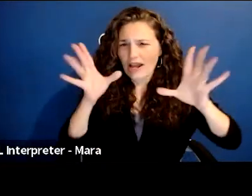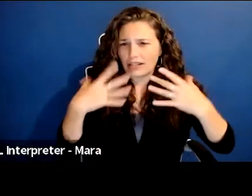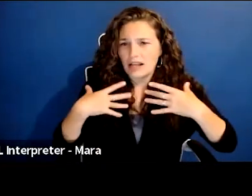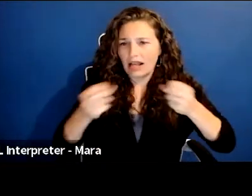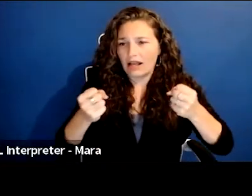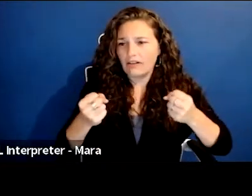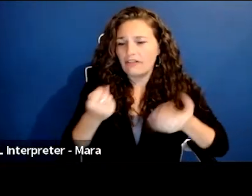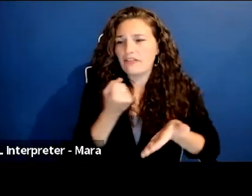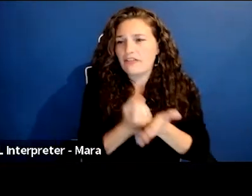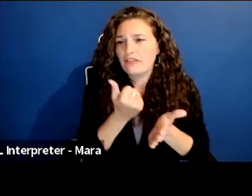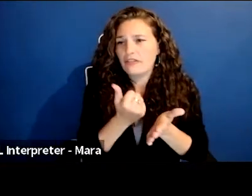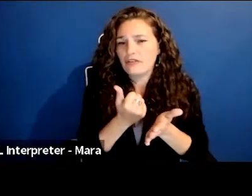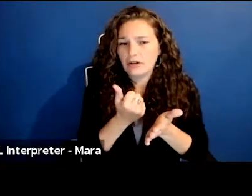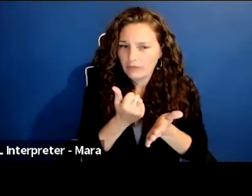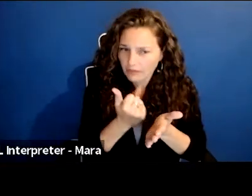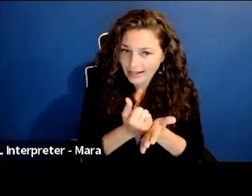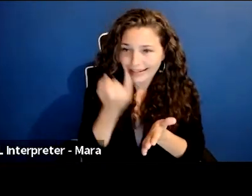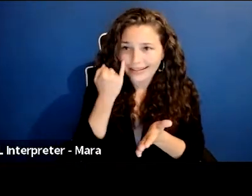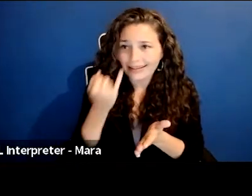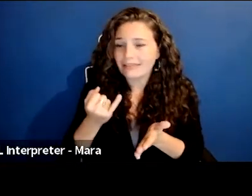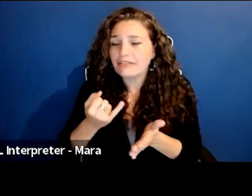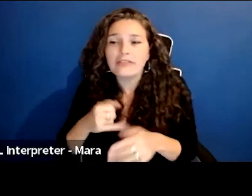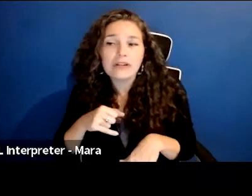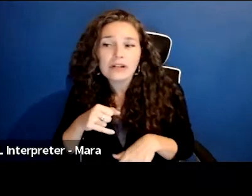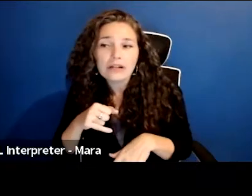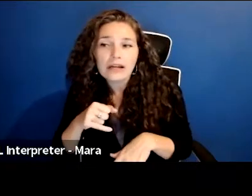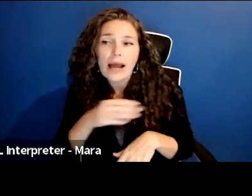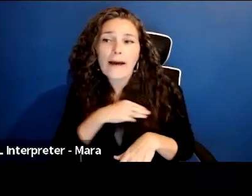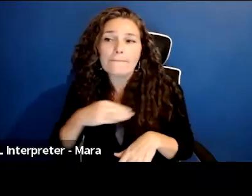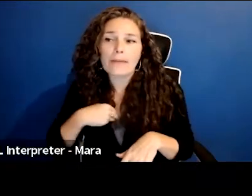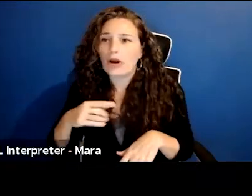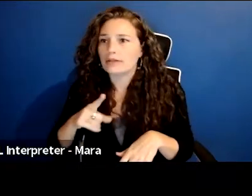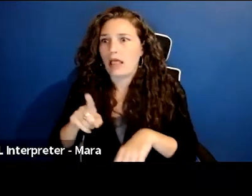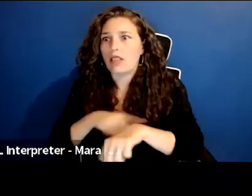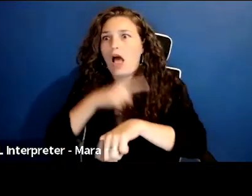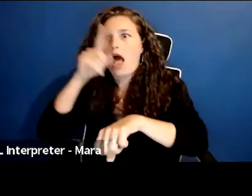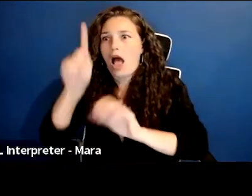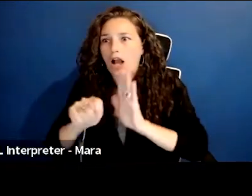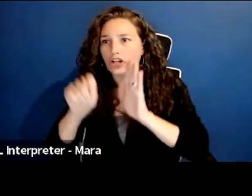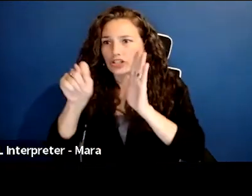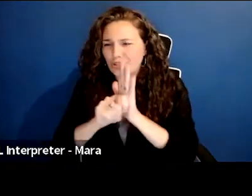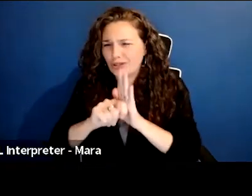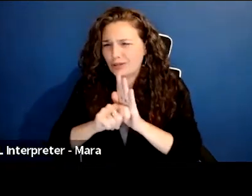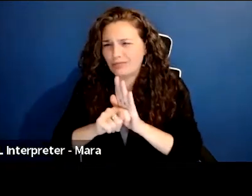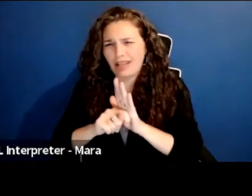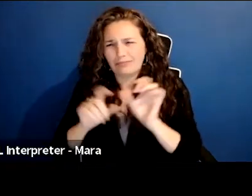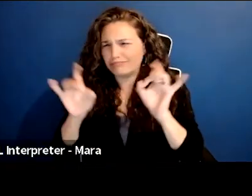has been diagnosed with a long-term catastrophic illness. You can imagine those could be cancers